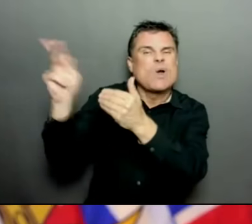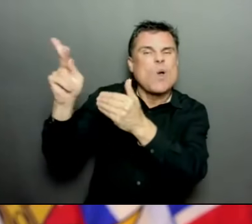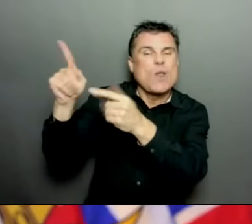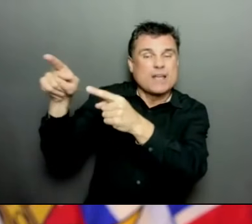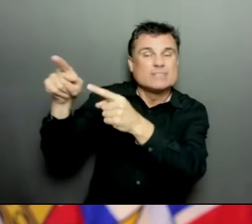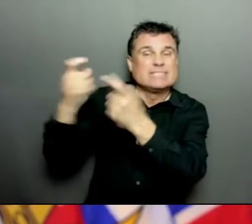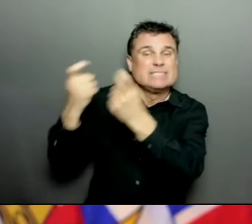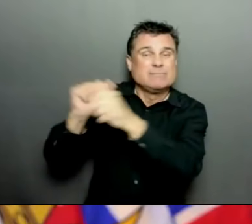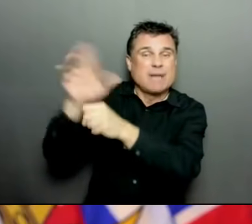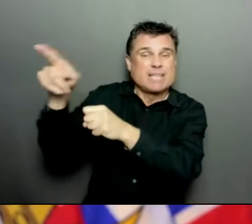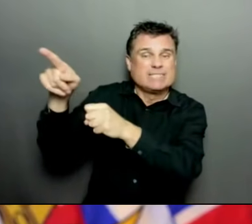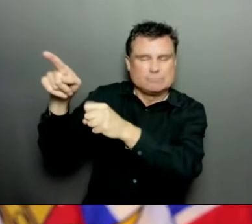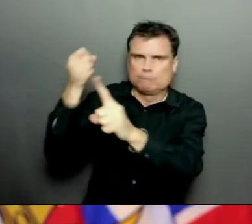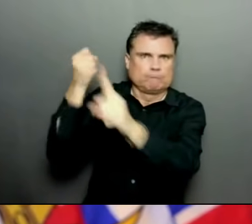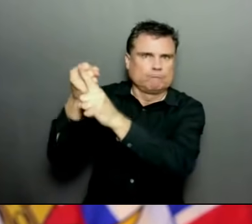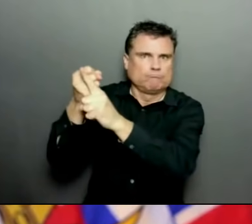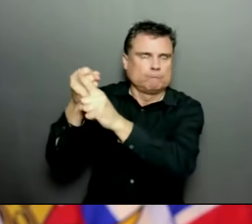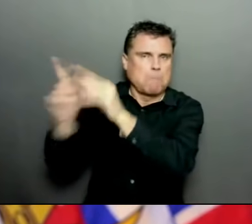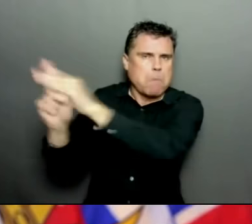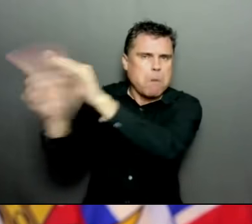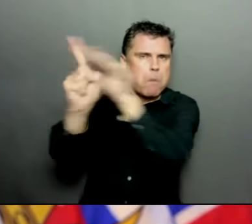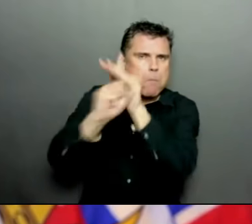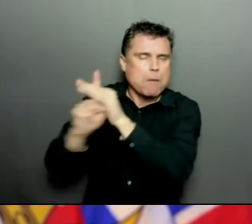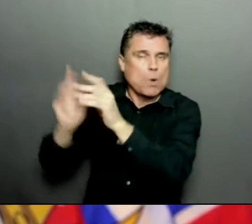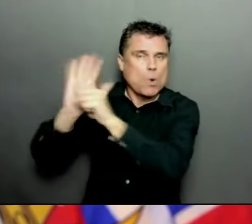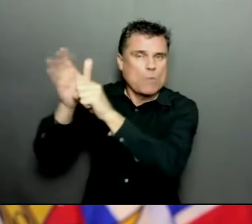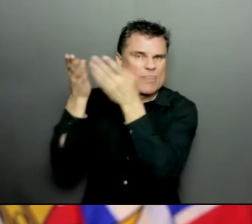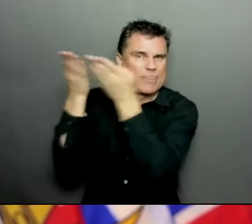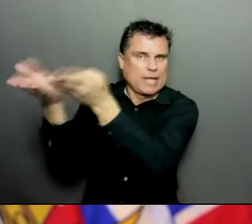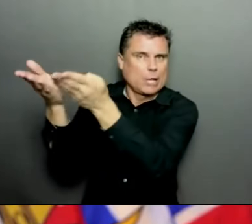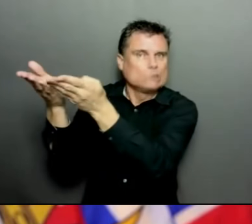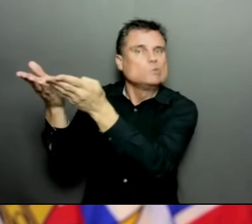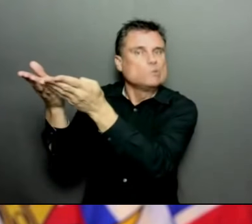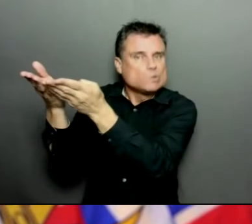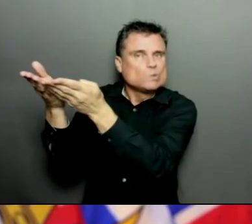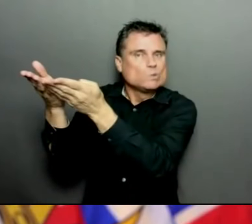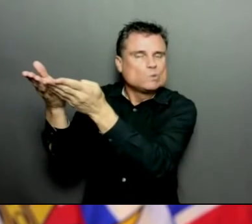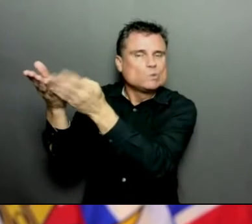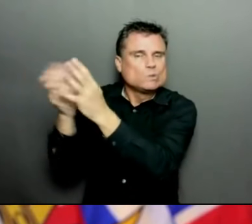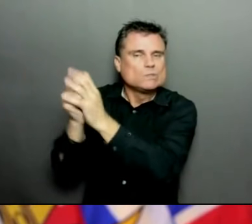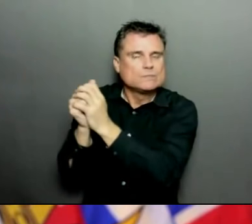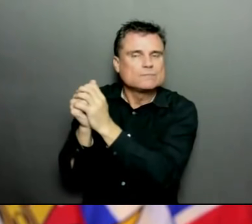at big white, as you are aware, we have reviewed with the industry, the safety